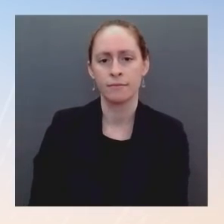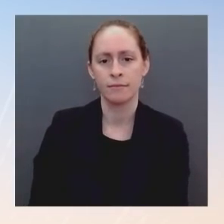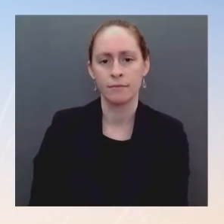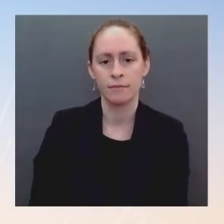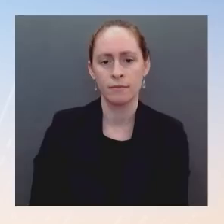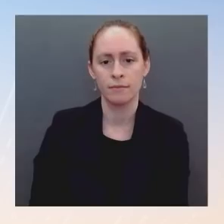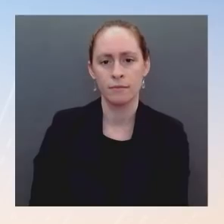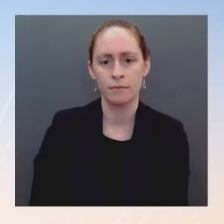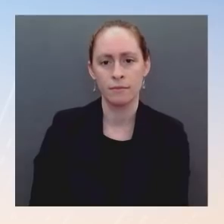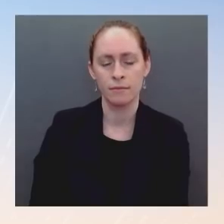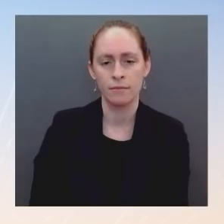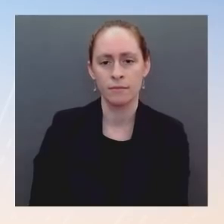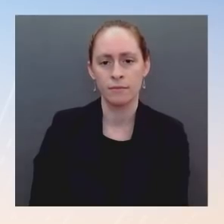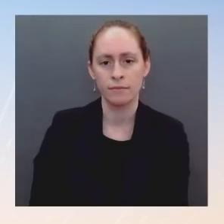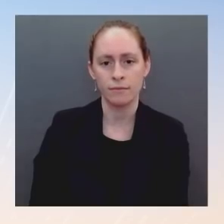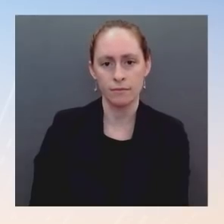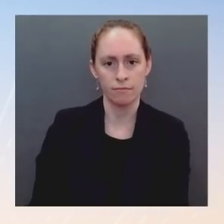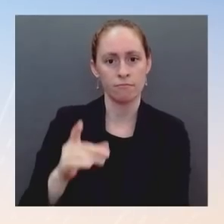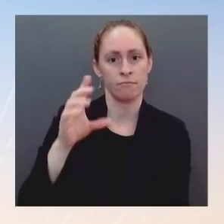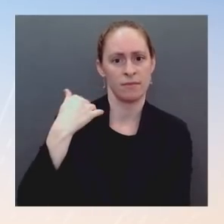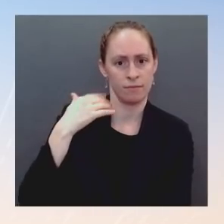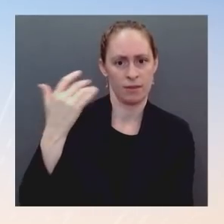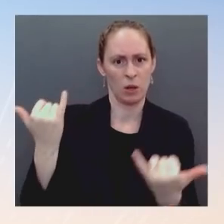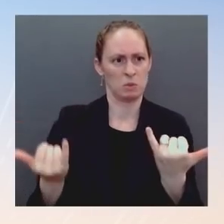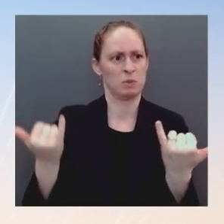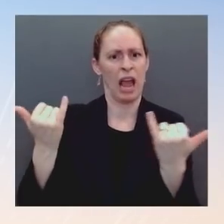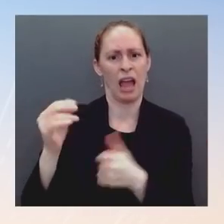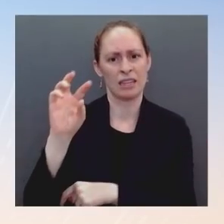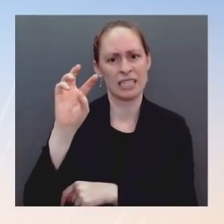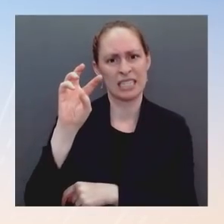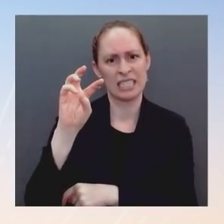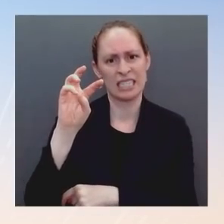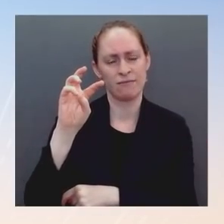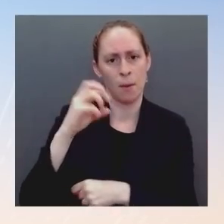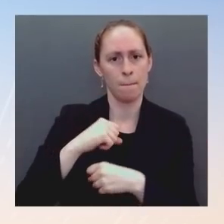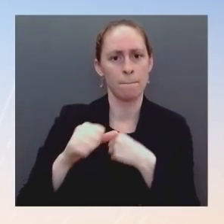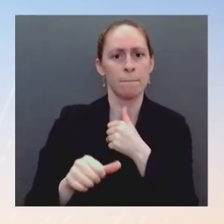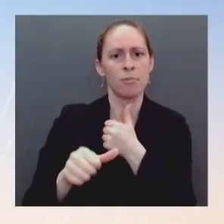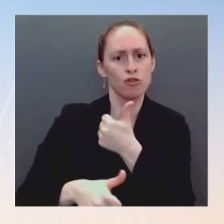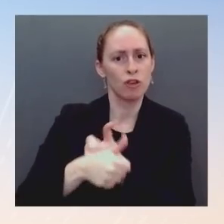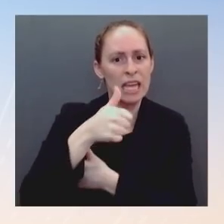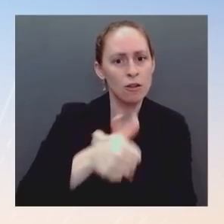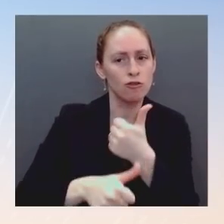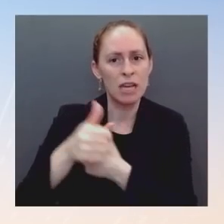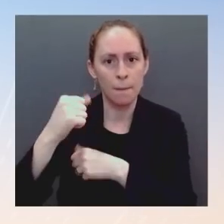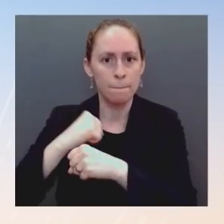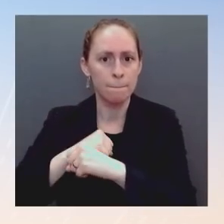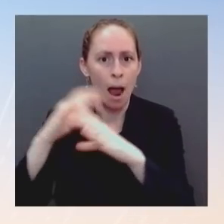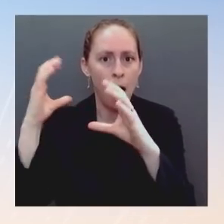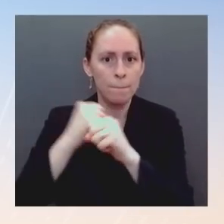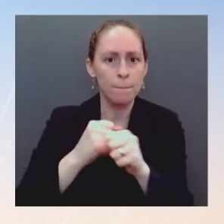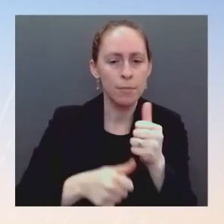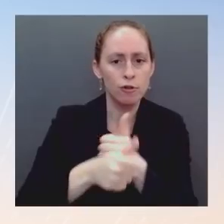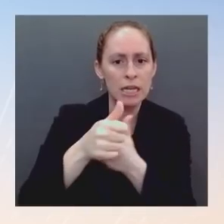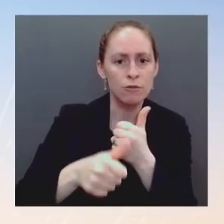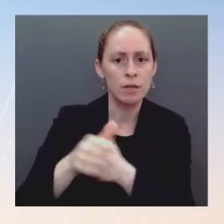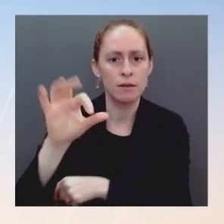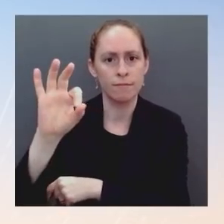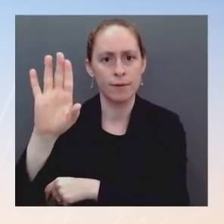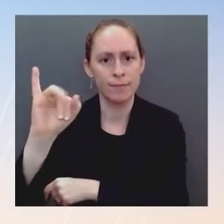and it's coordinated with the local law enforcement. Has the President been briefed? And do you have anything to say about it from the podium? Ms. Psaki: I will say